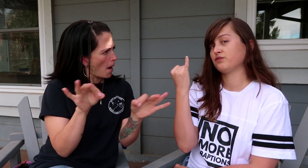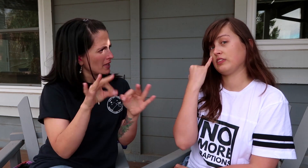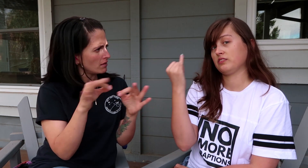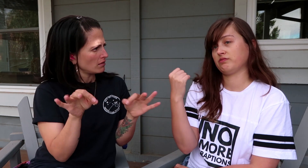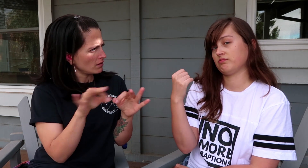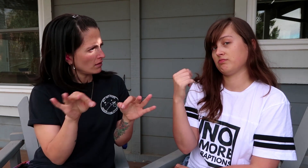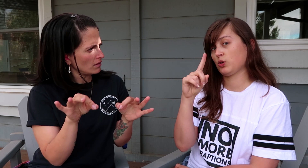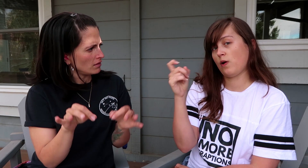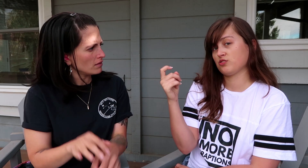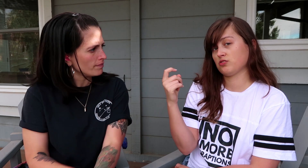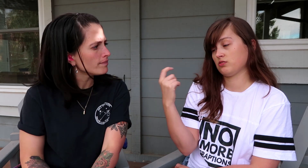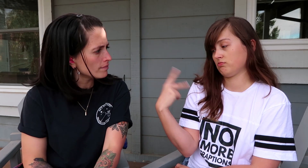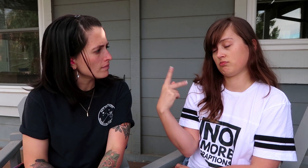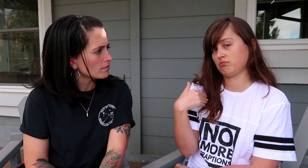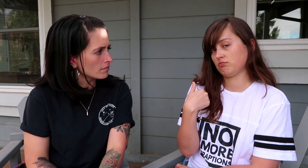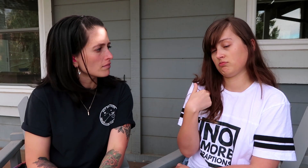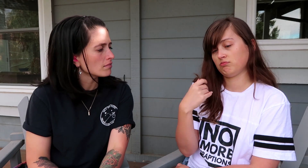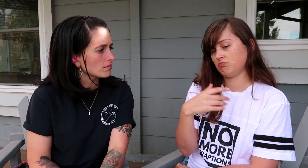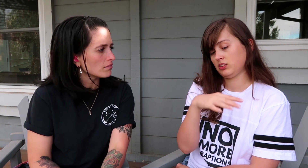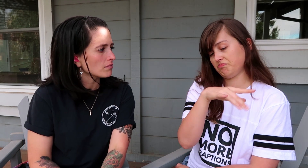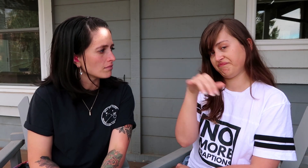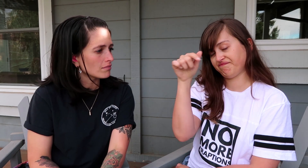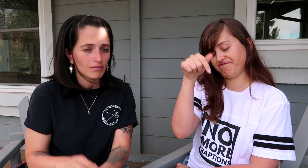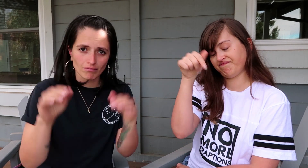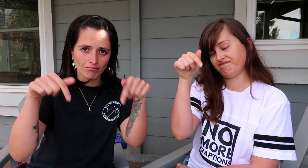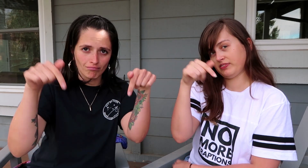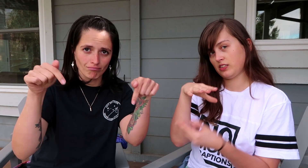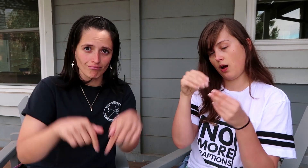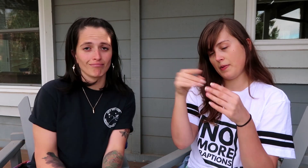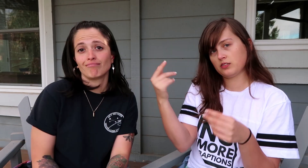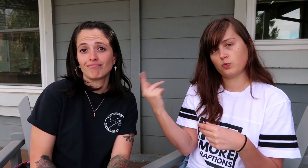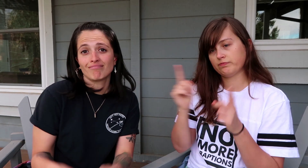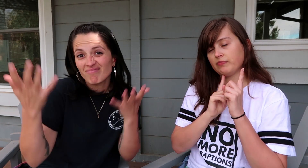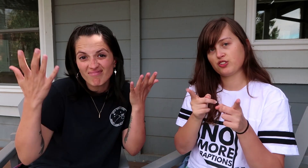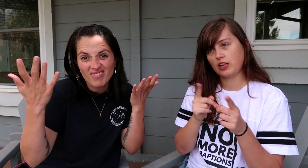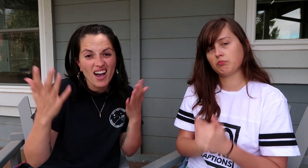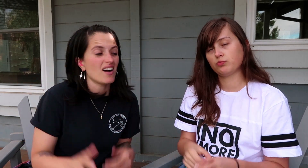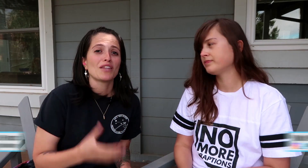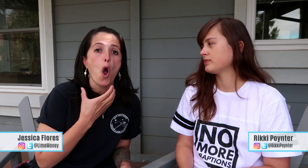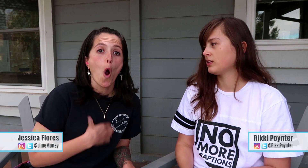R: Or if you have any questions for us, leave them in the comments below. and we'll try to answer them.